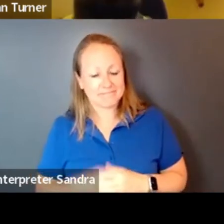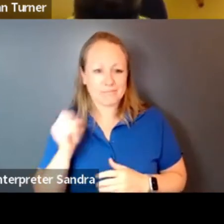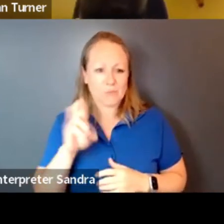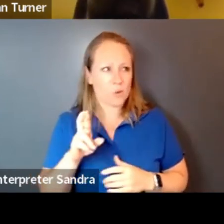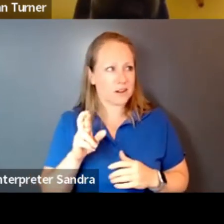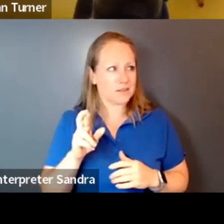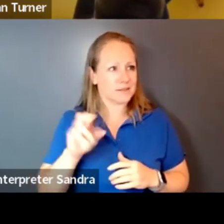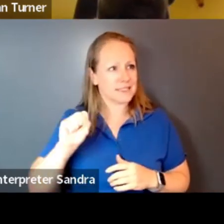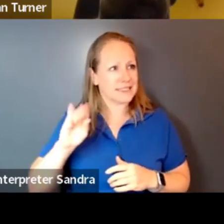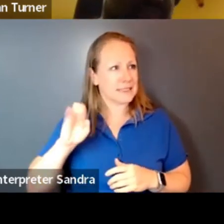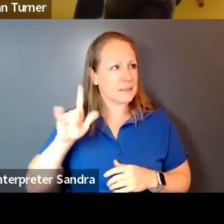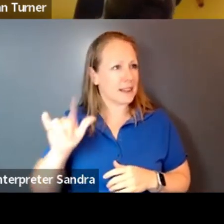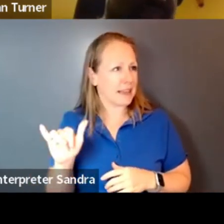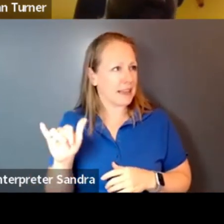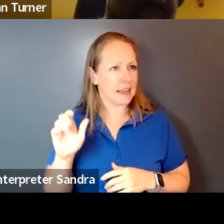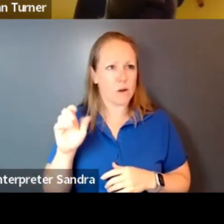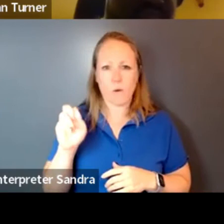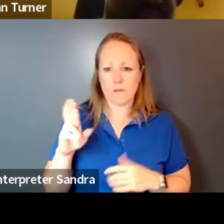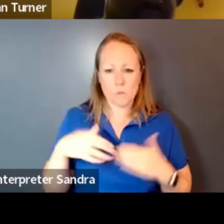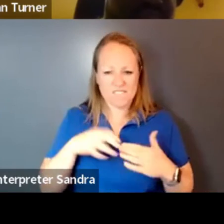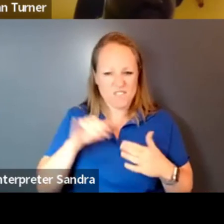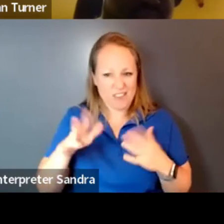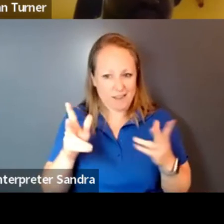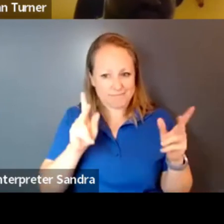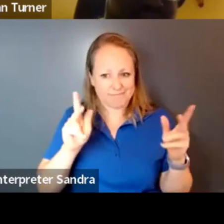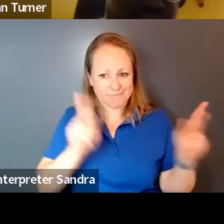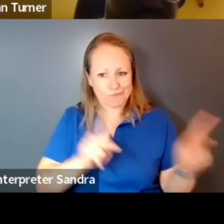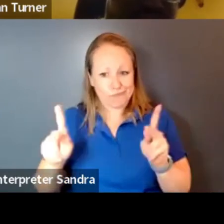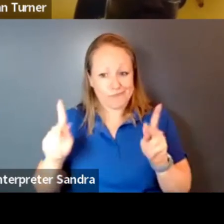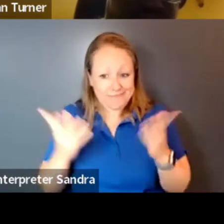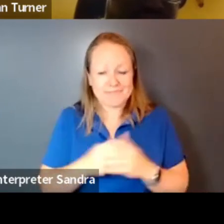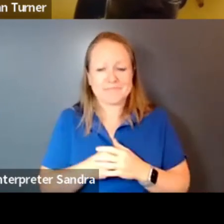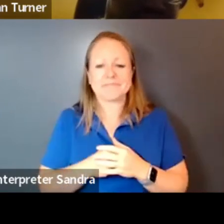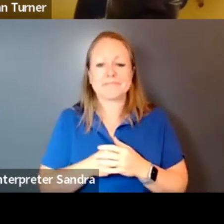whatever that was, thank you. Quick follow up question to whomever would like to answer